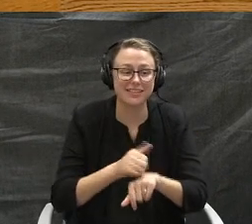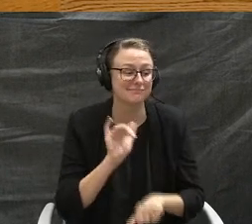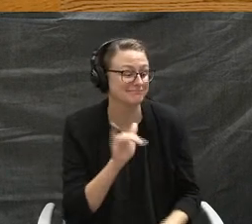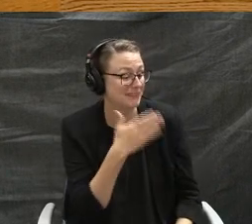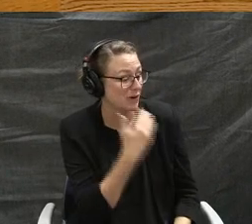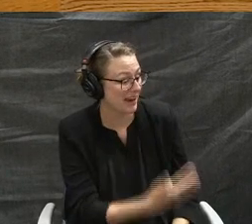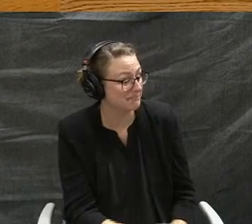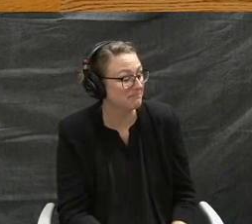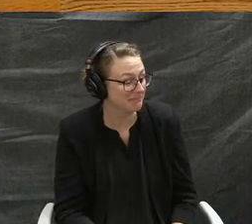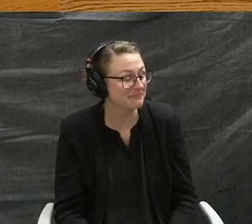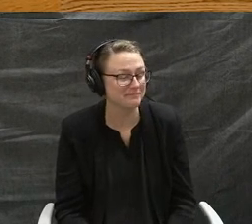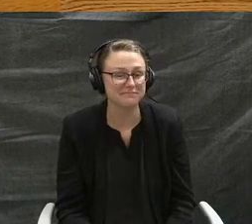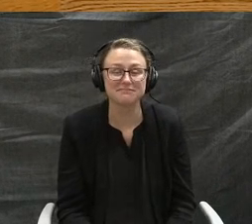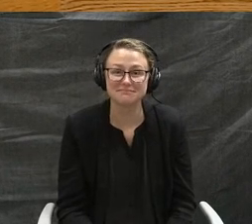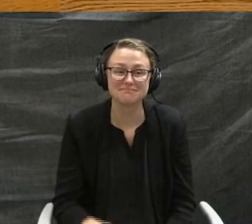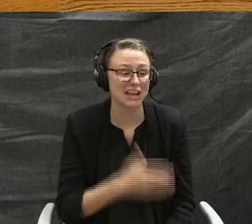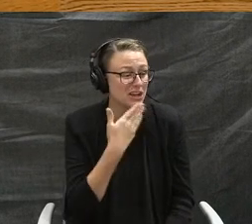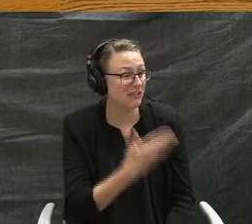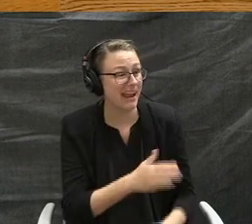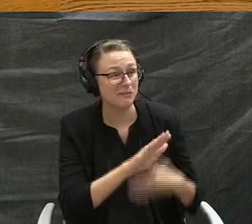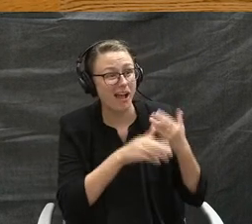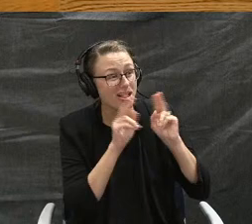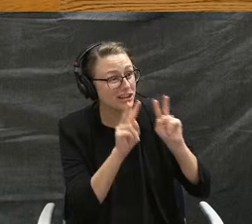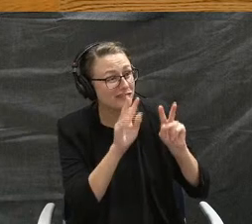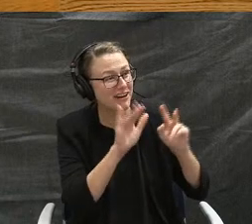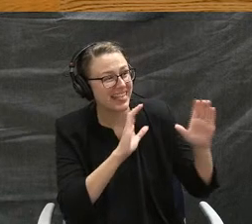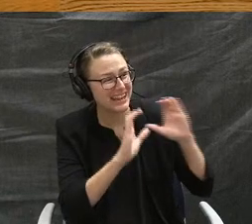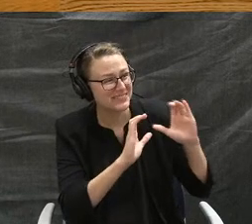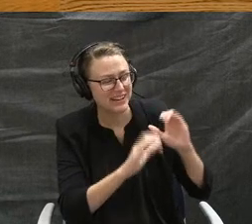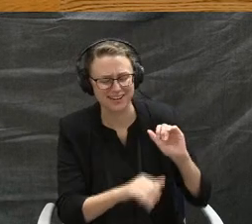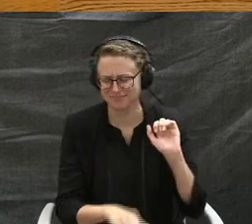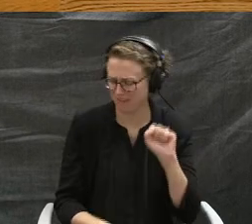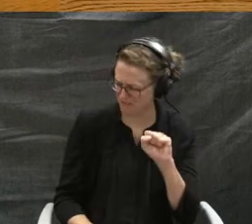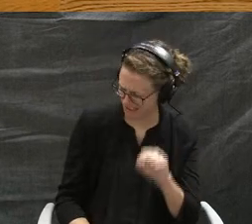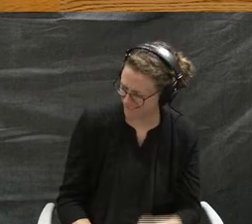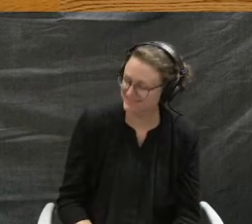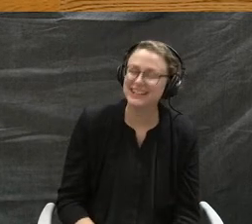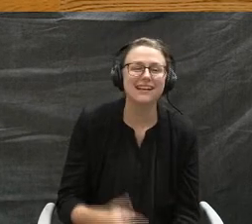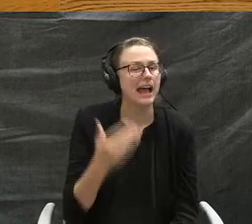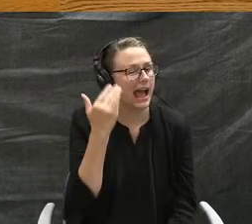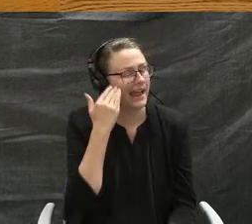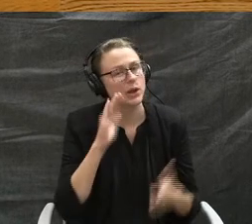Great, we'll look forward to that communication. I know the community well too.